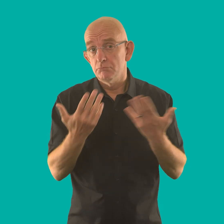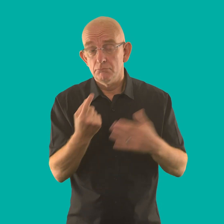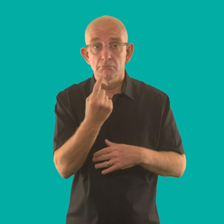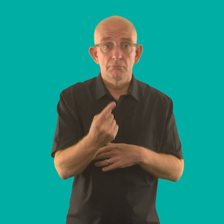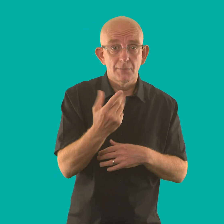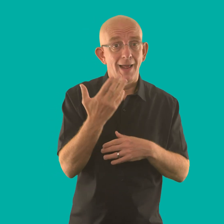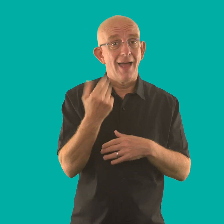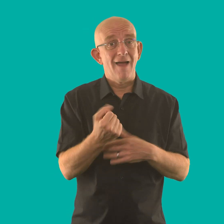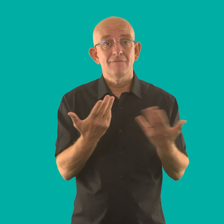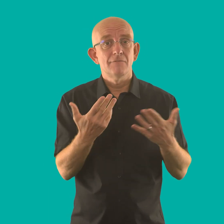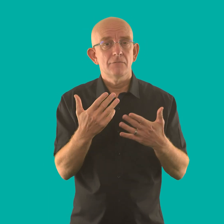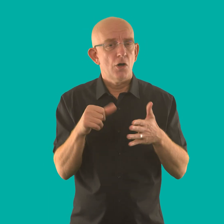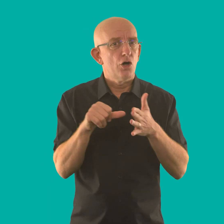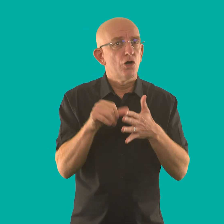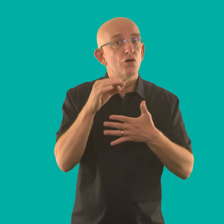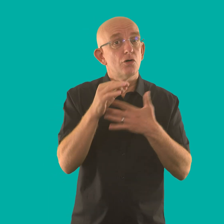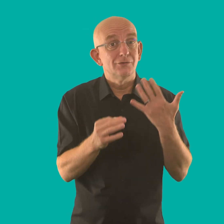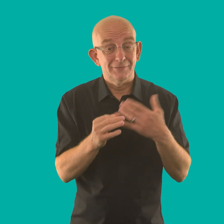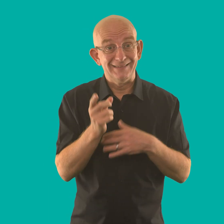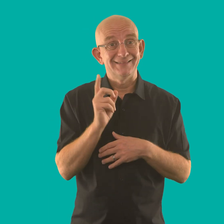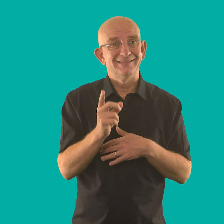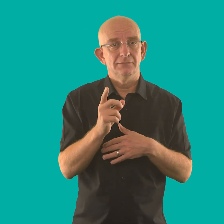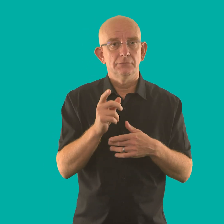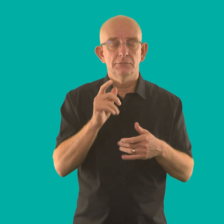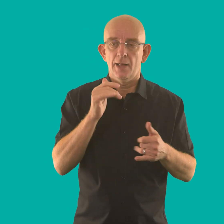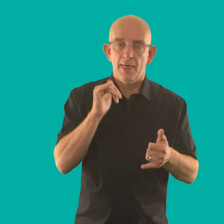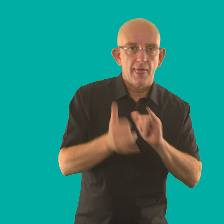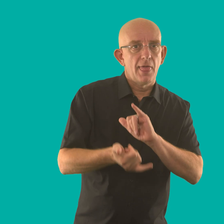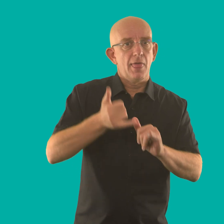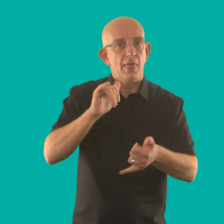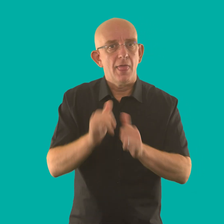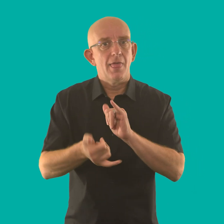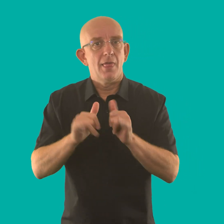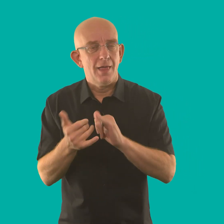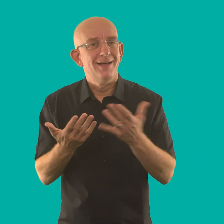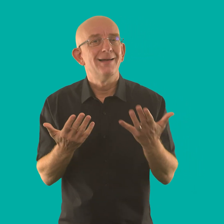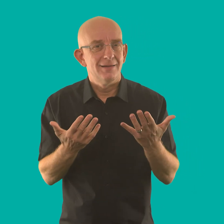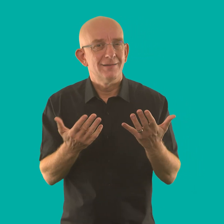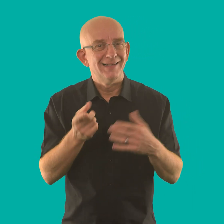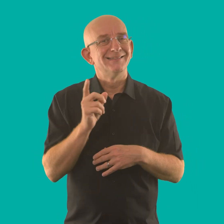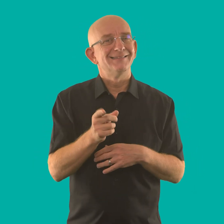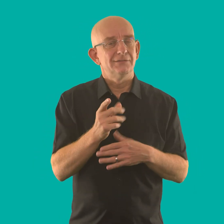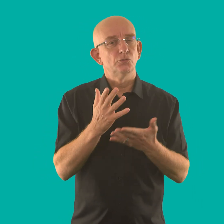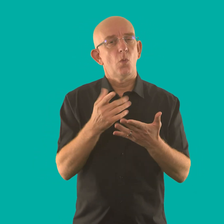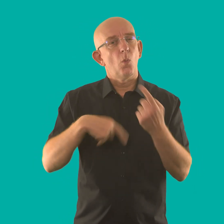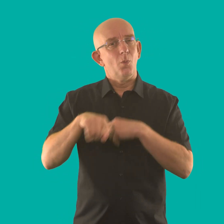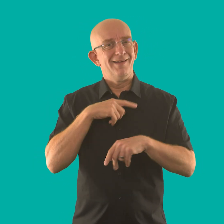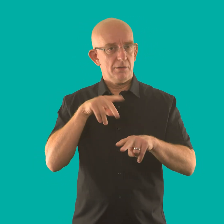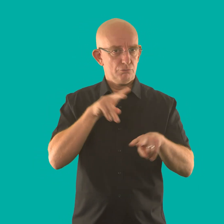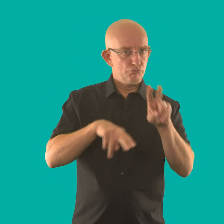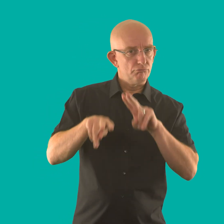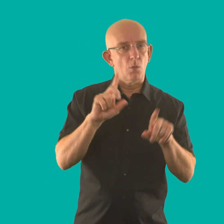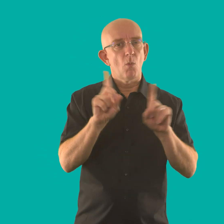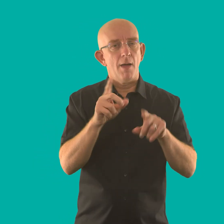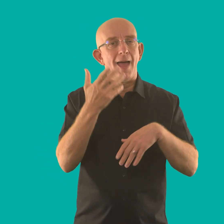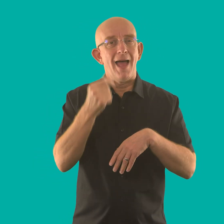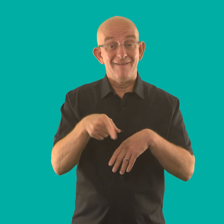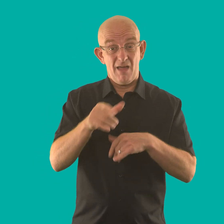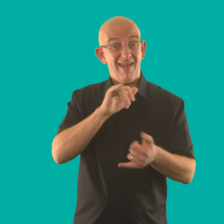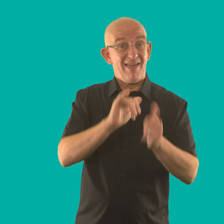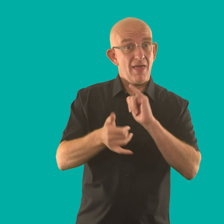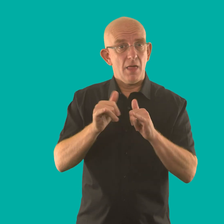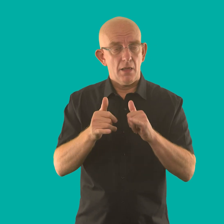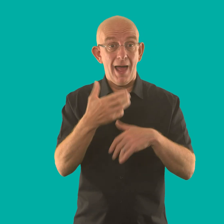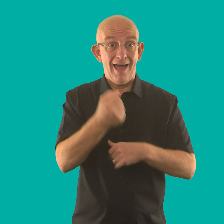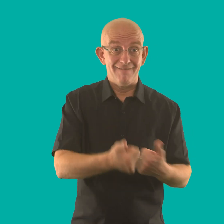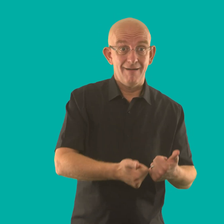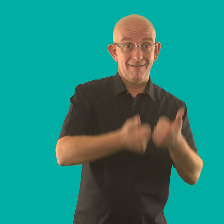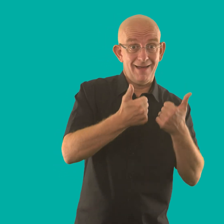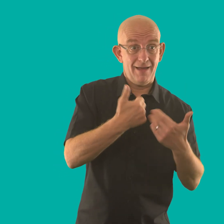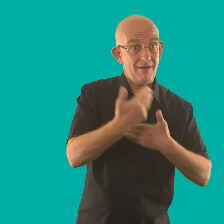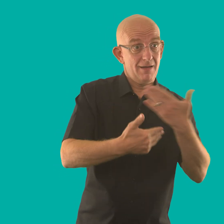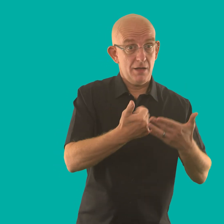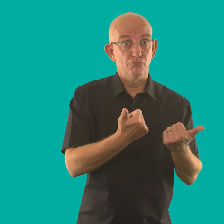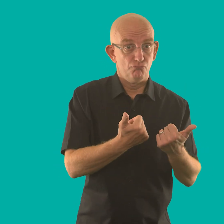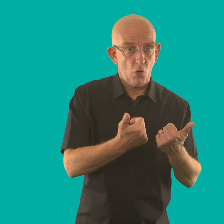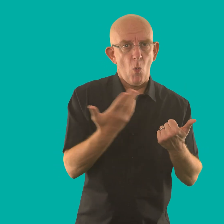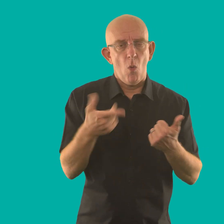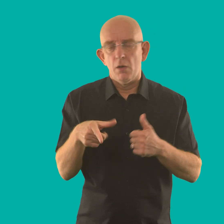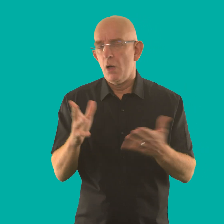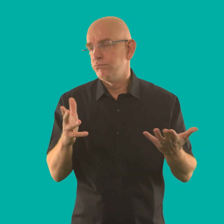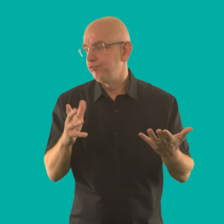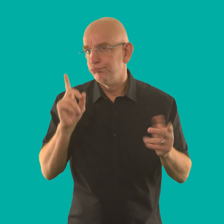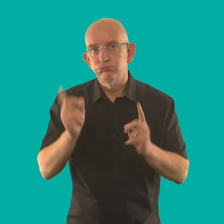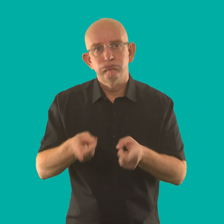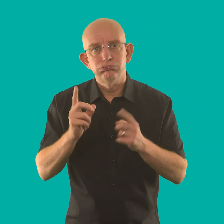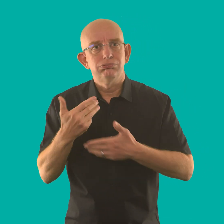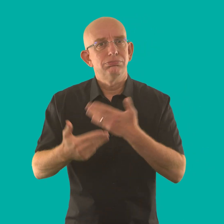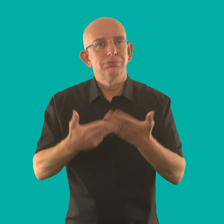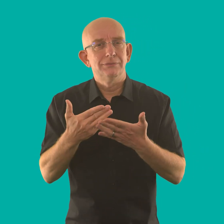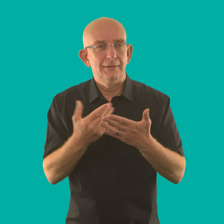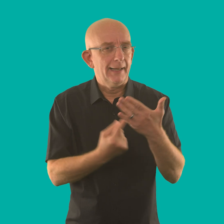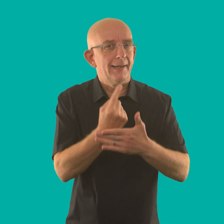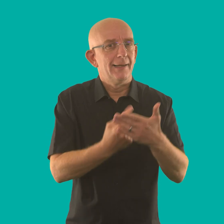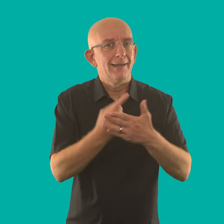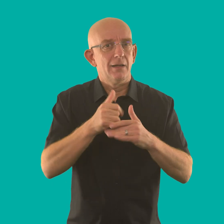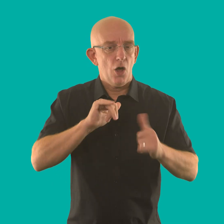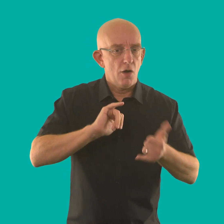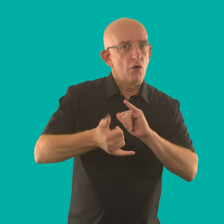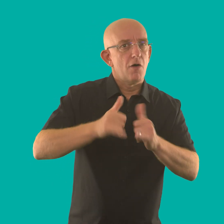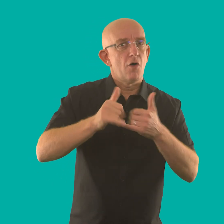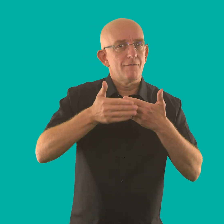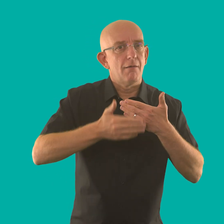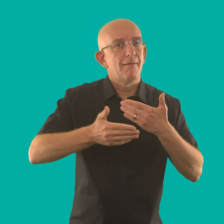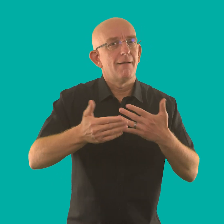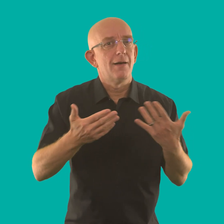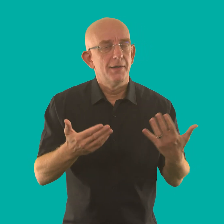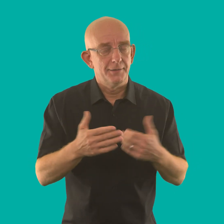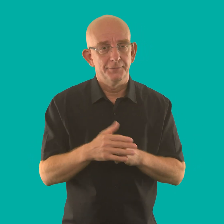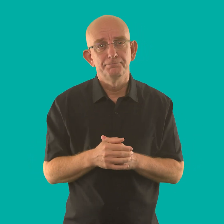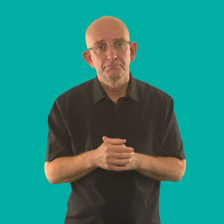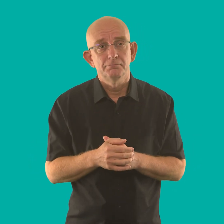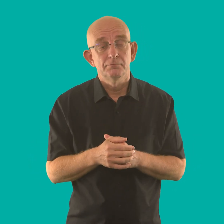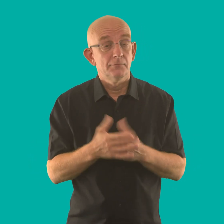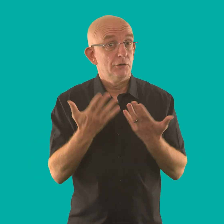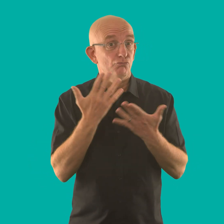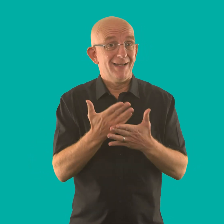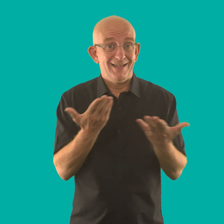You may have a condition that changes regularly, so we consider how you complete these tasks on both good and bad days.